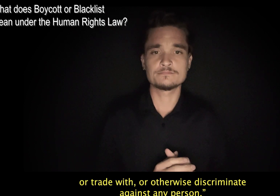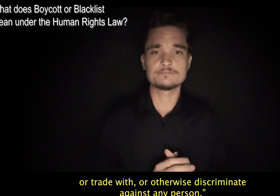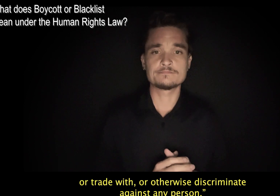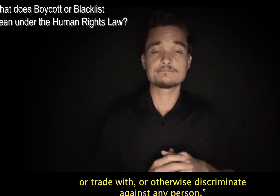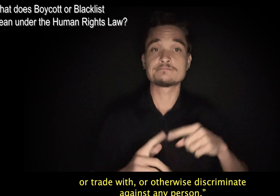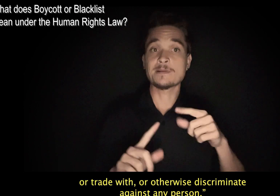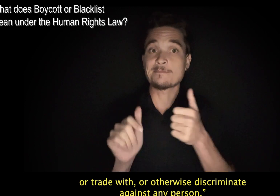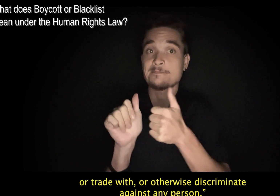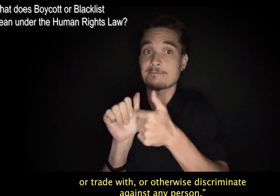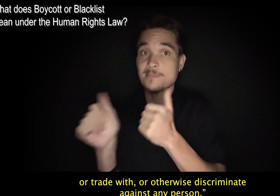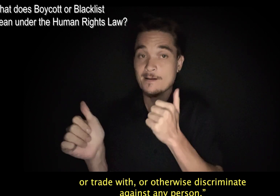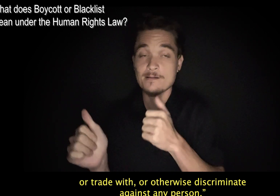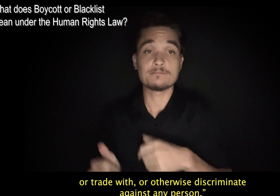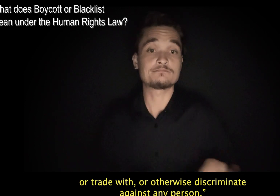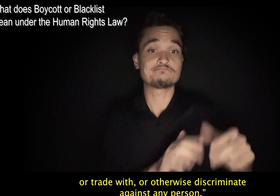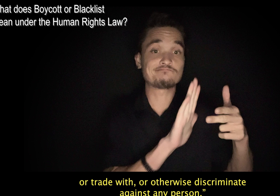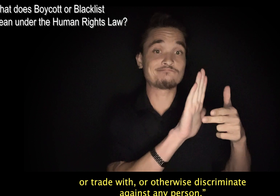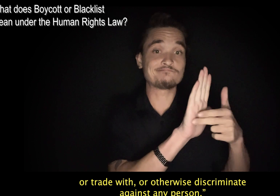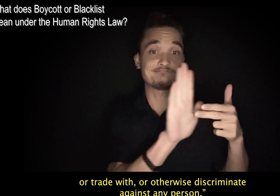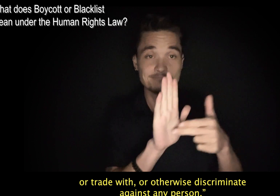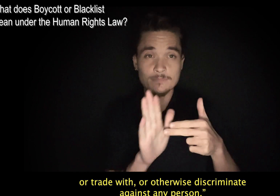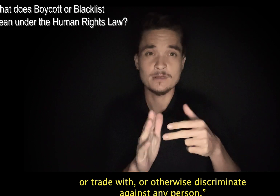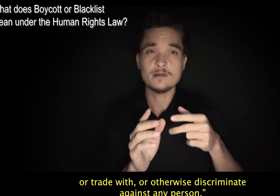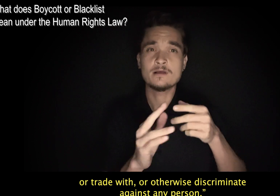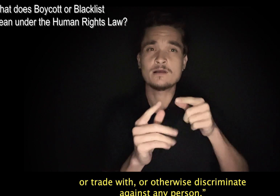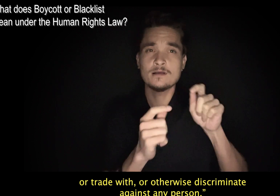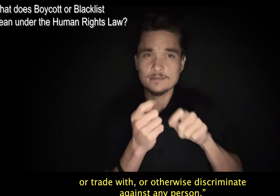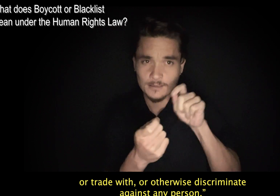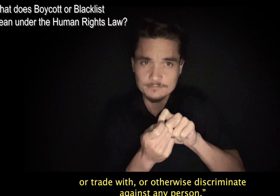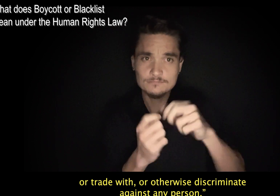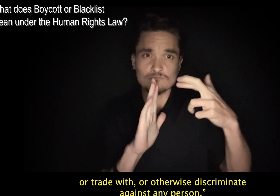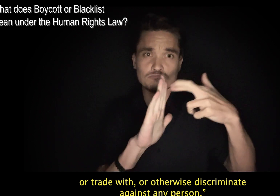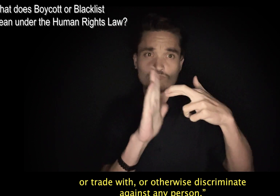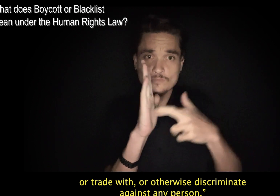or trade with, or otherwise discriminate against any person,”